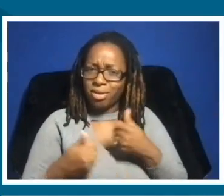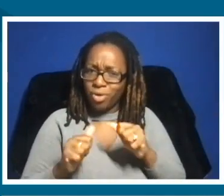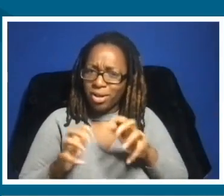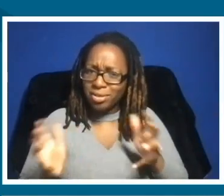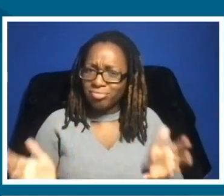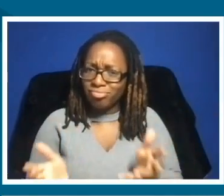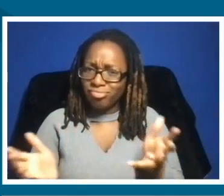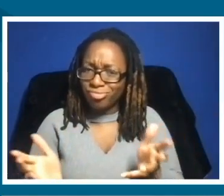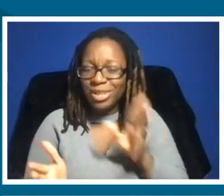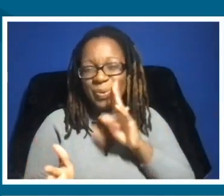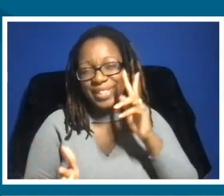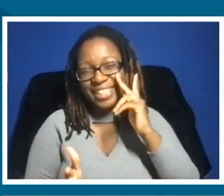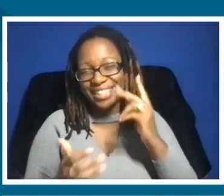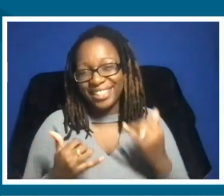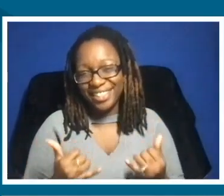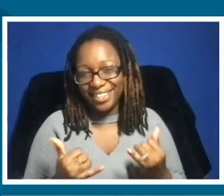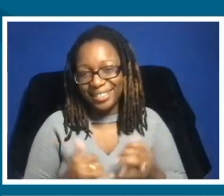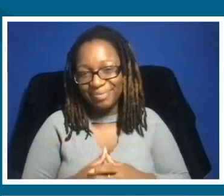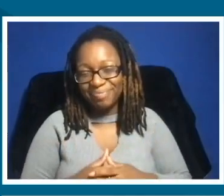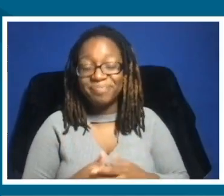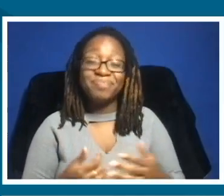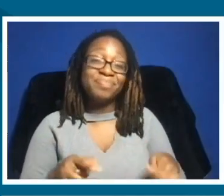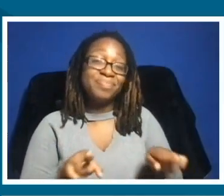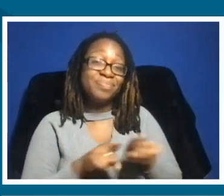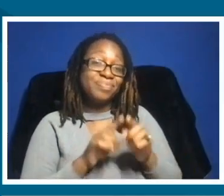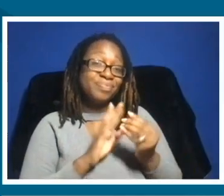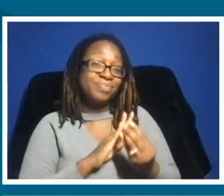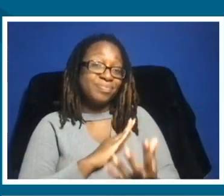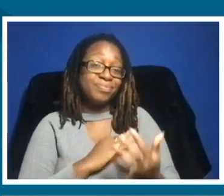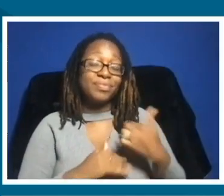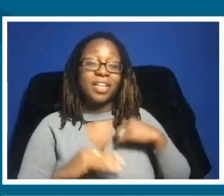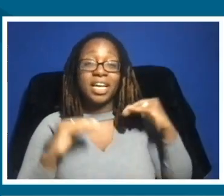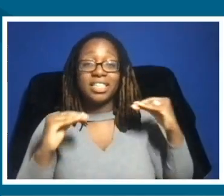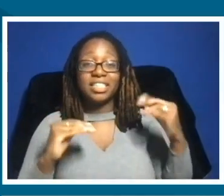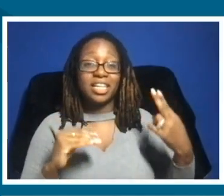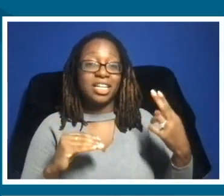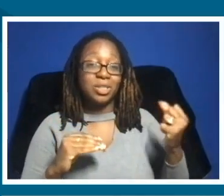and as a side note i taught high school